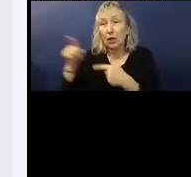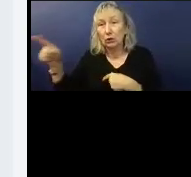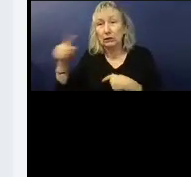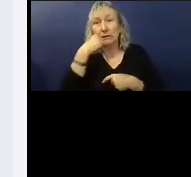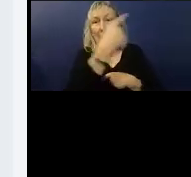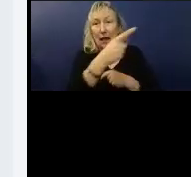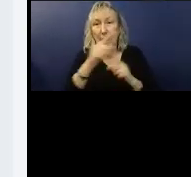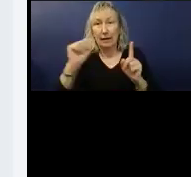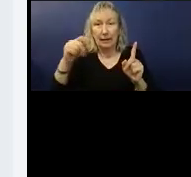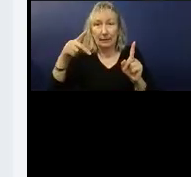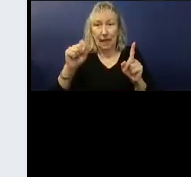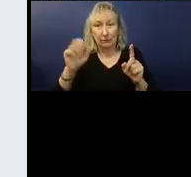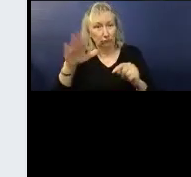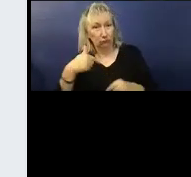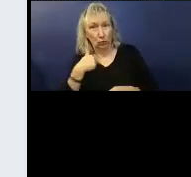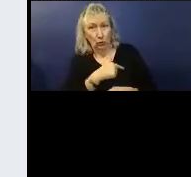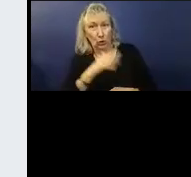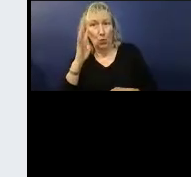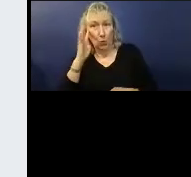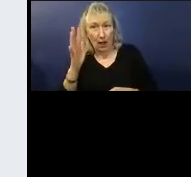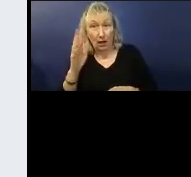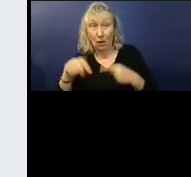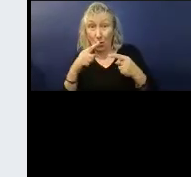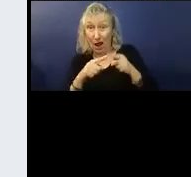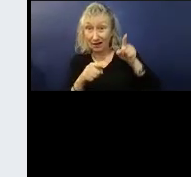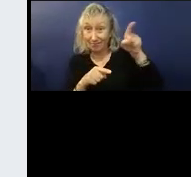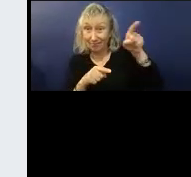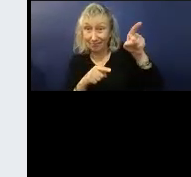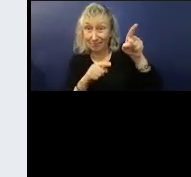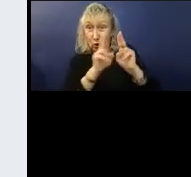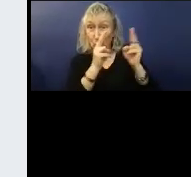gladly cooperate when our union representative is with me.